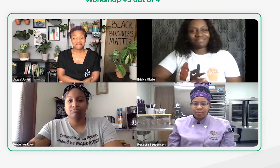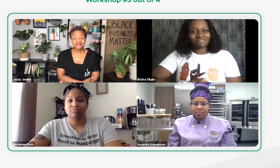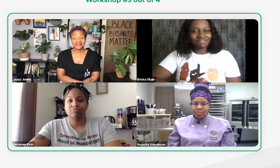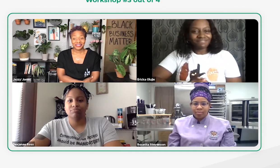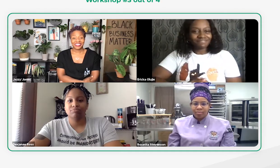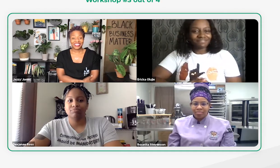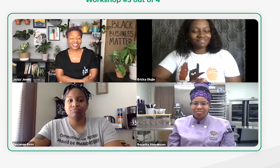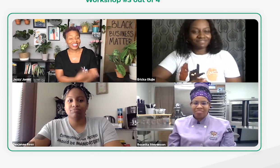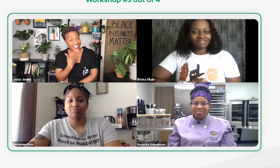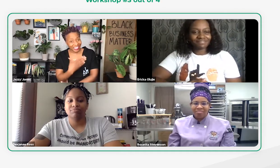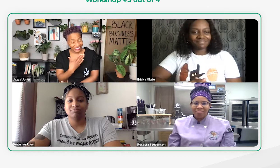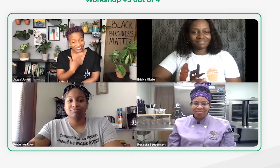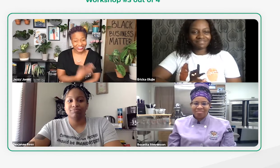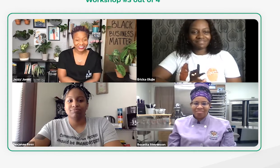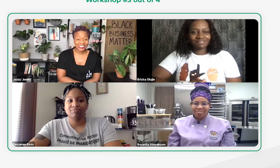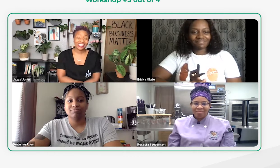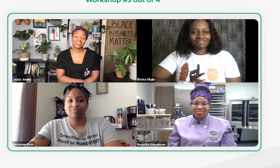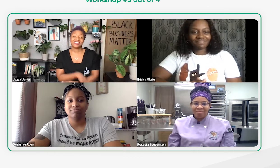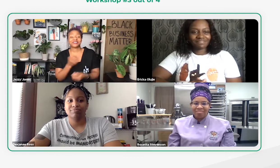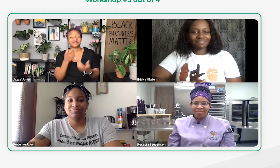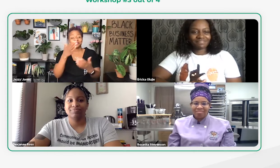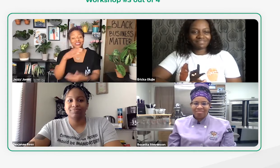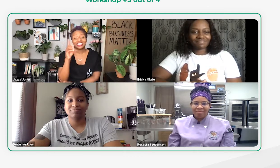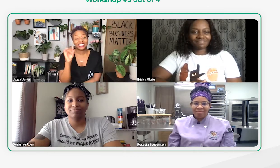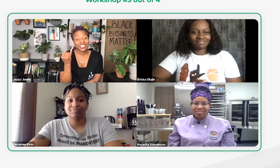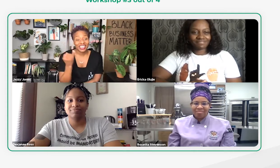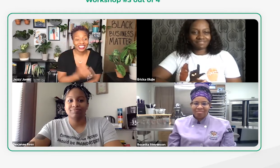entrepreneur and start this business. Thank you. >>Desjunae